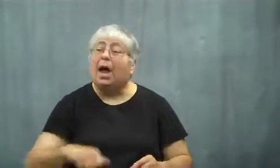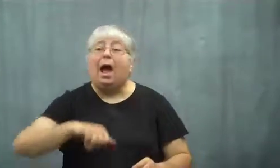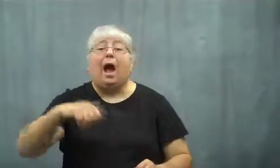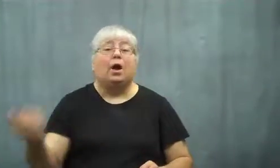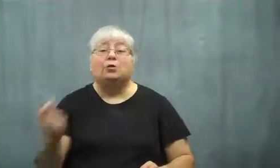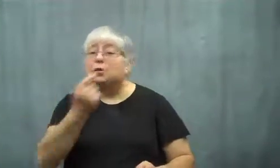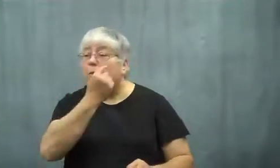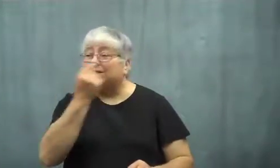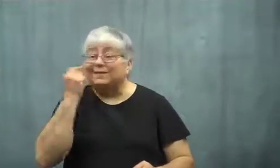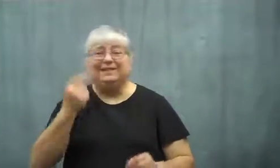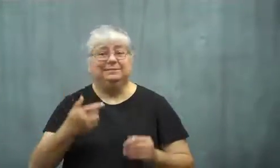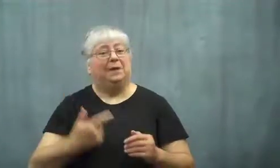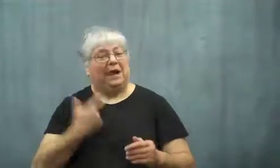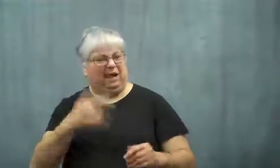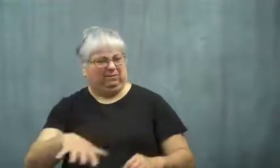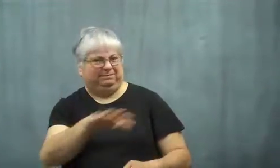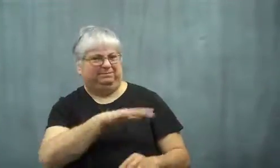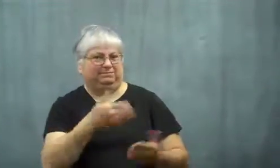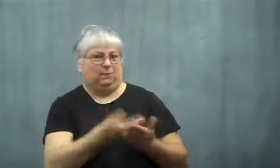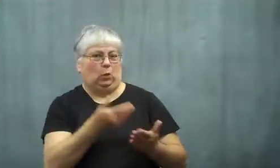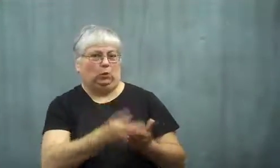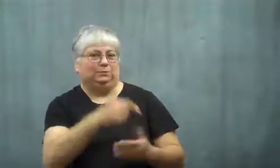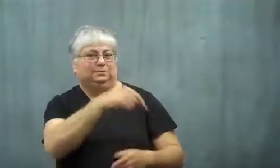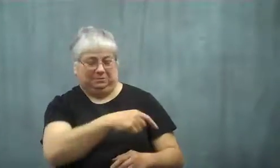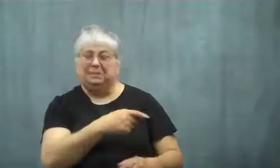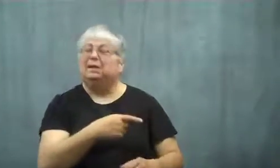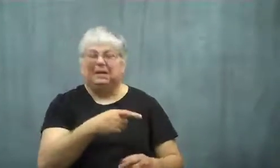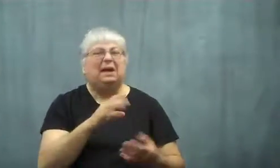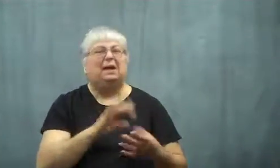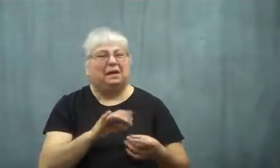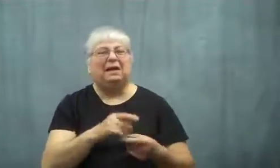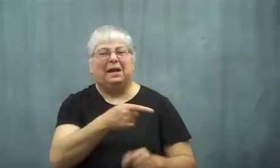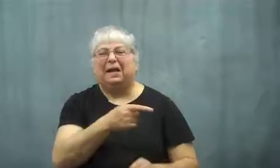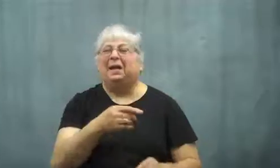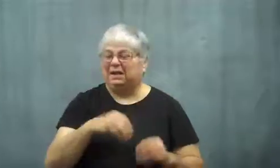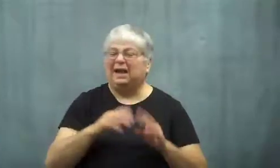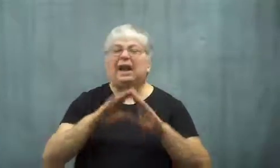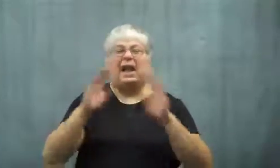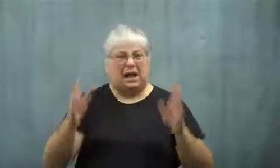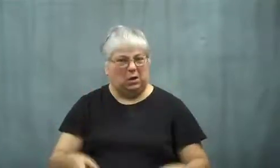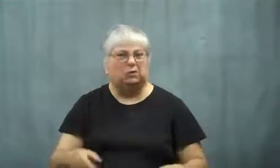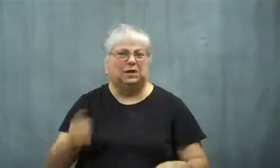Another witness who lived nearby,